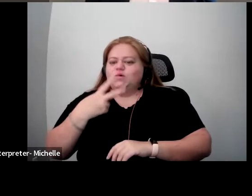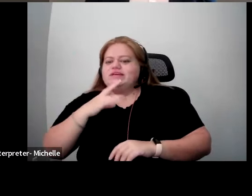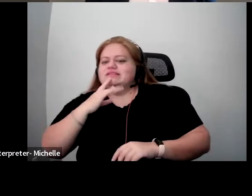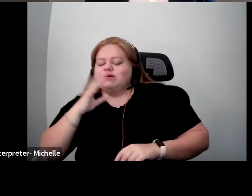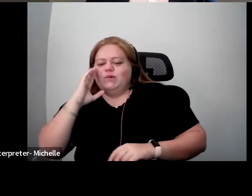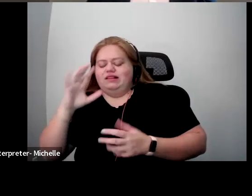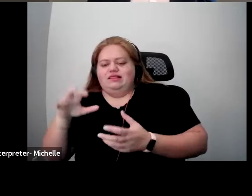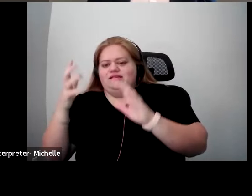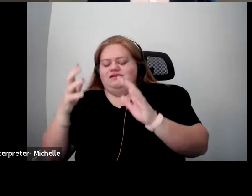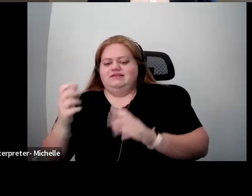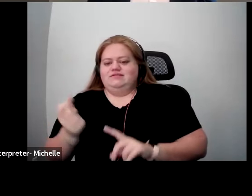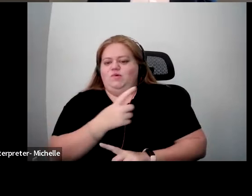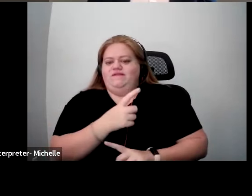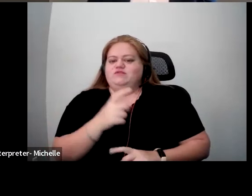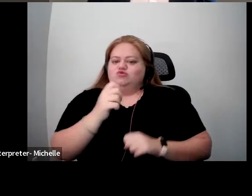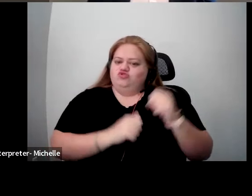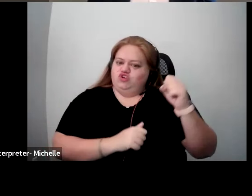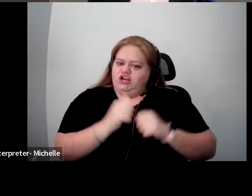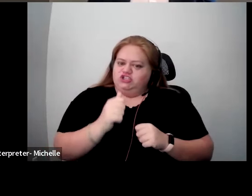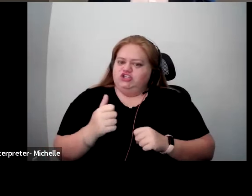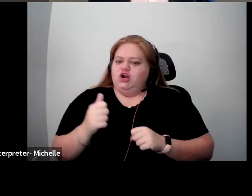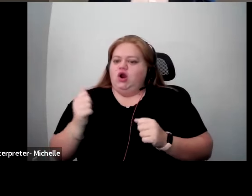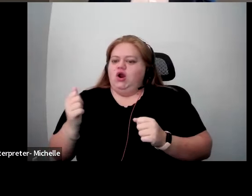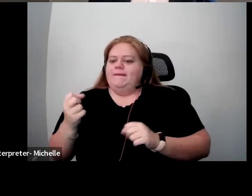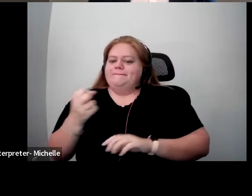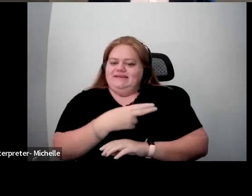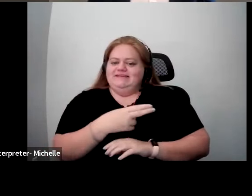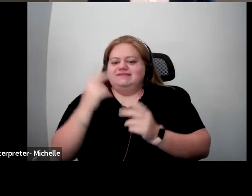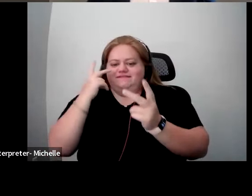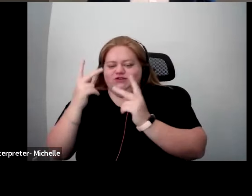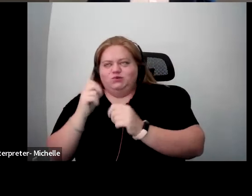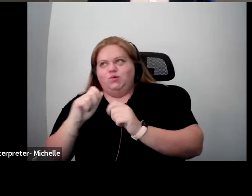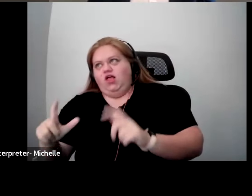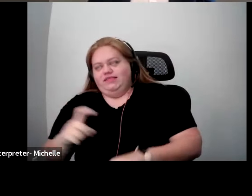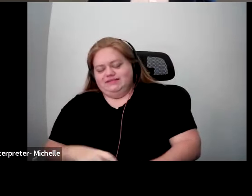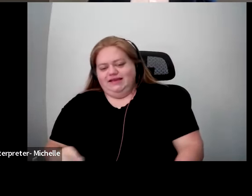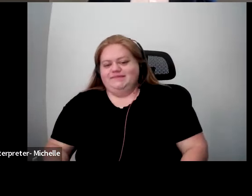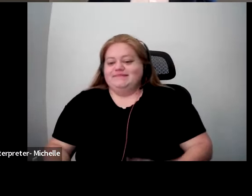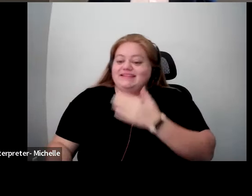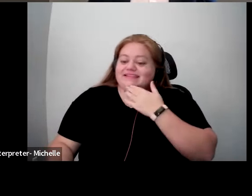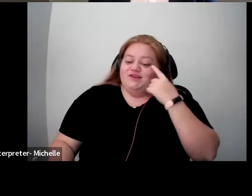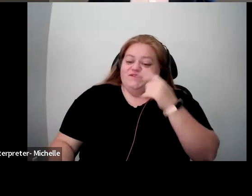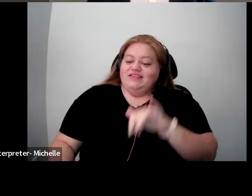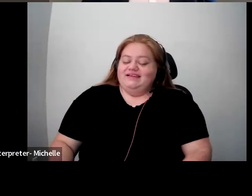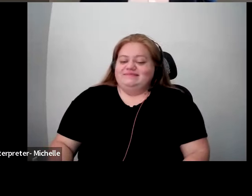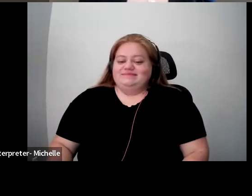So structure over visual all the time. Great. Thank you for that.